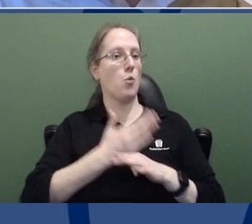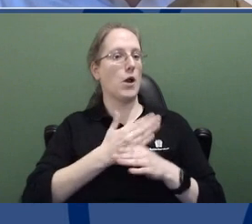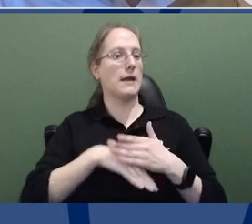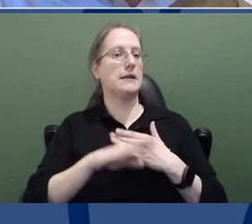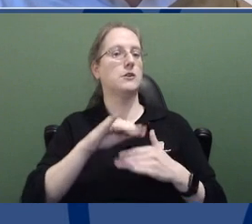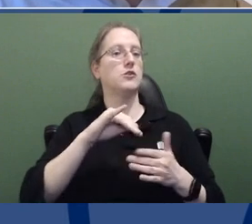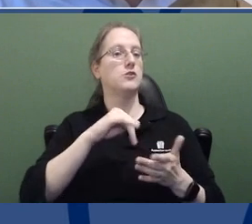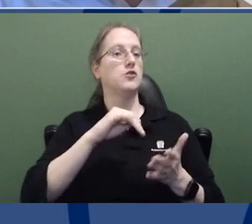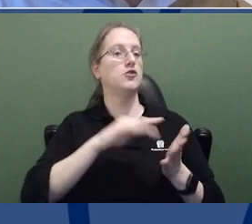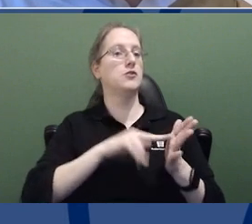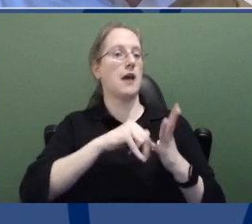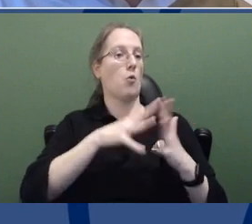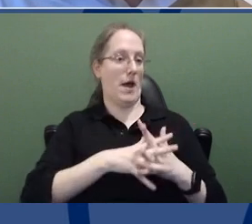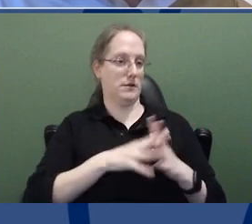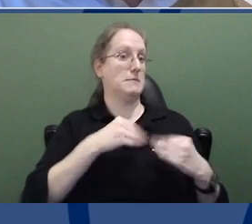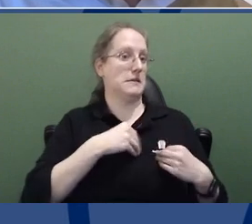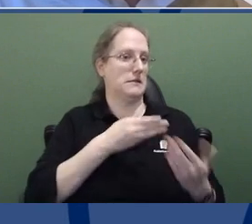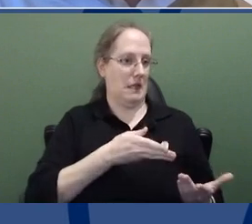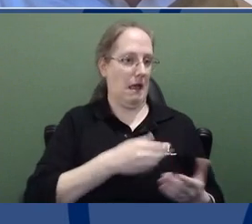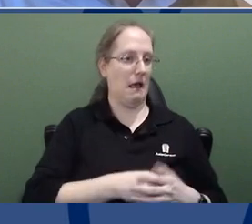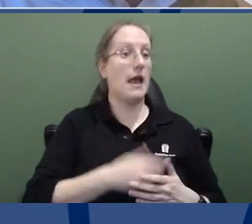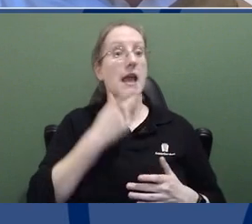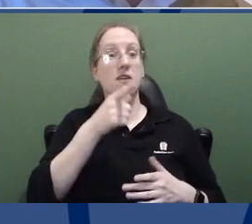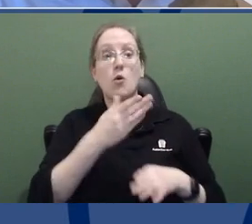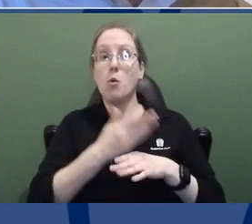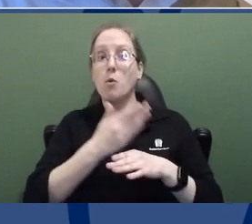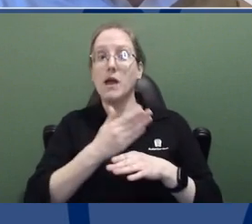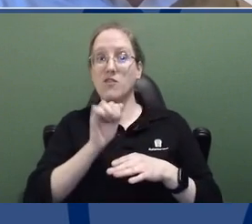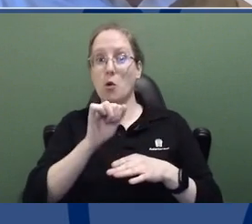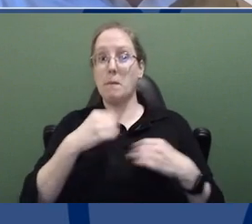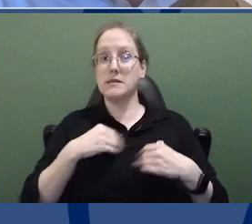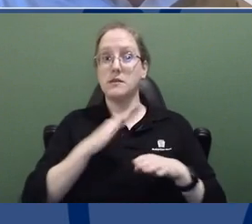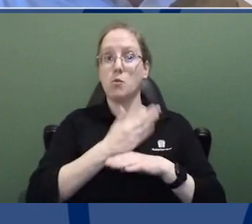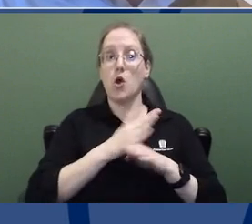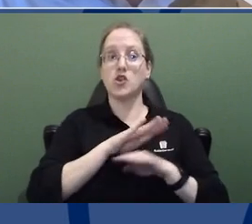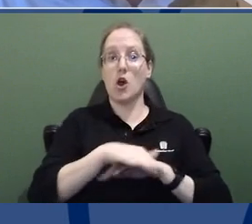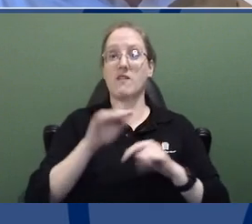across two States or more than one State then you should be ‑ you should be reporting